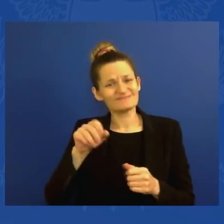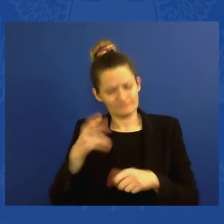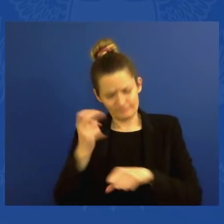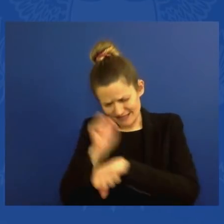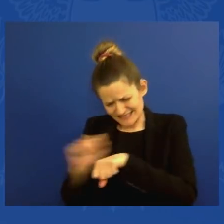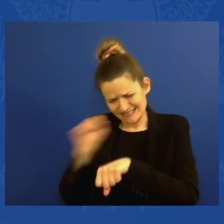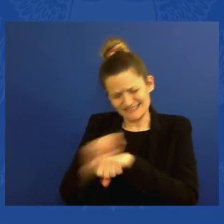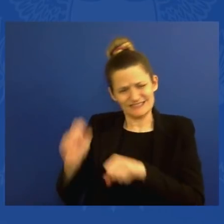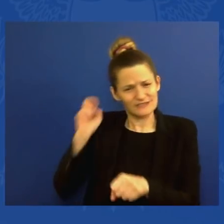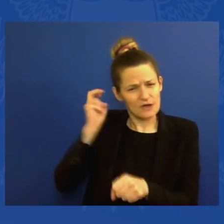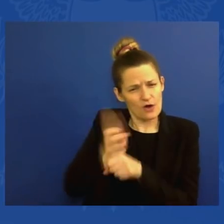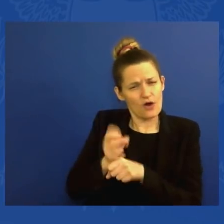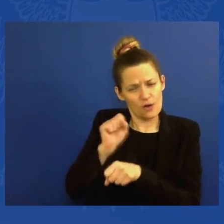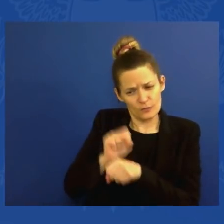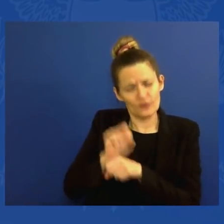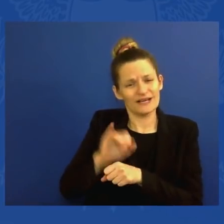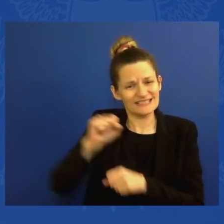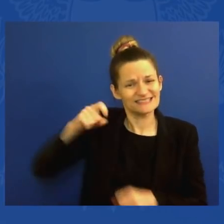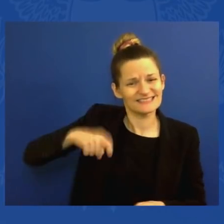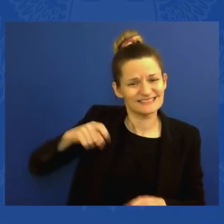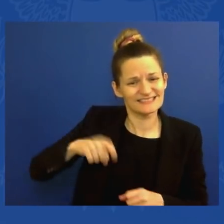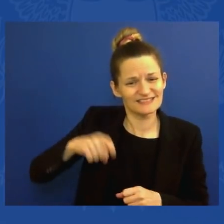the American Dream is also about a belief in a greater good,